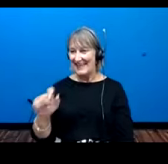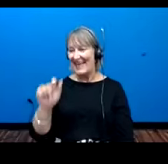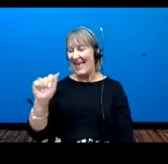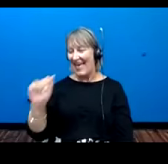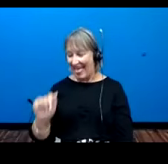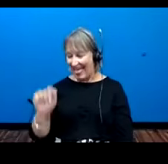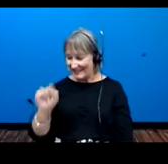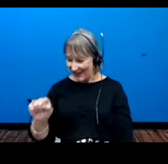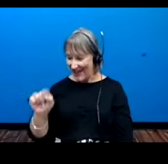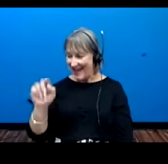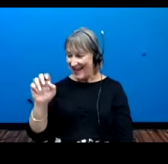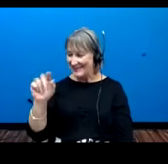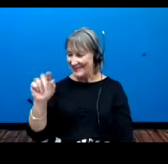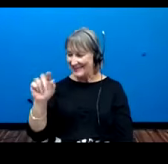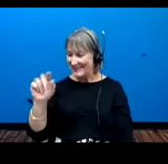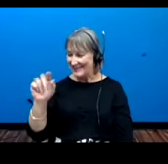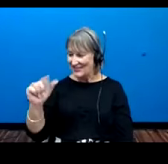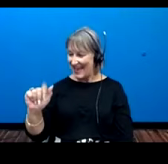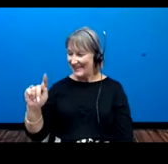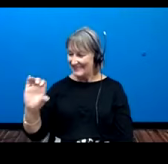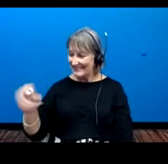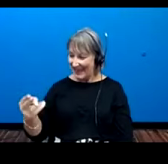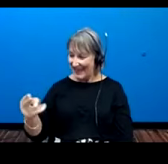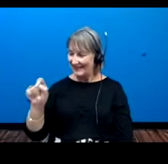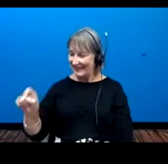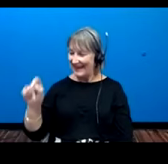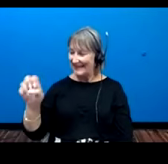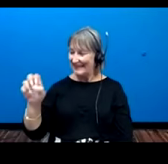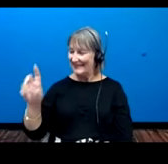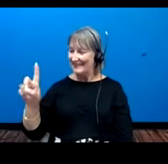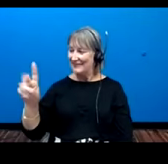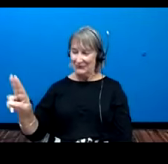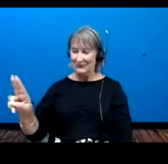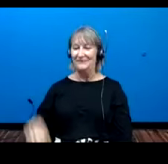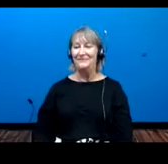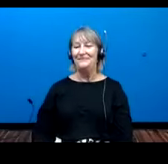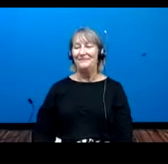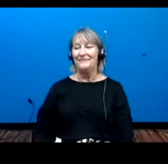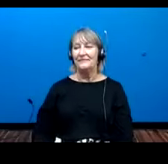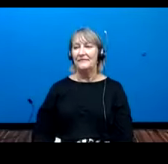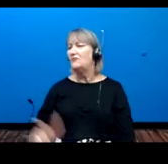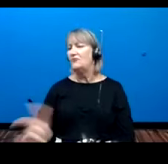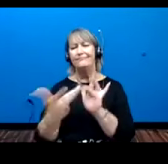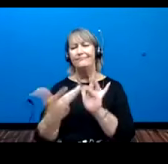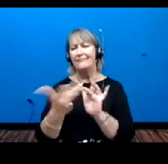And please feel free to reach out to me any time for any questions that y’all have about this webinar,